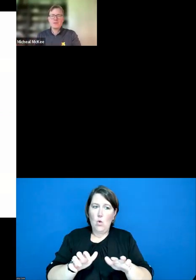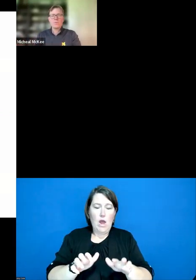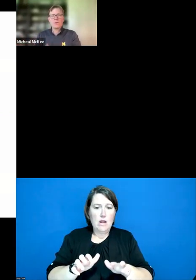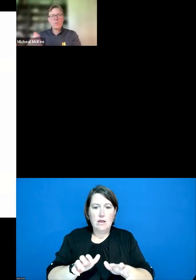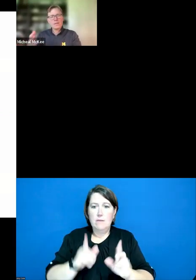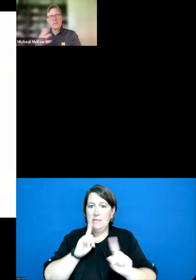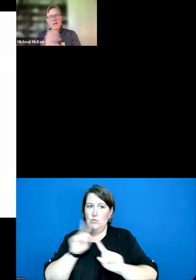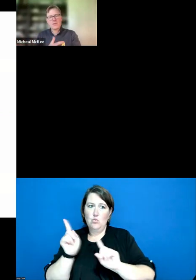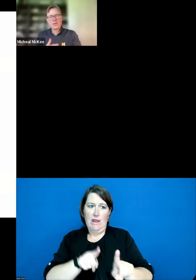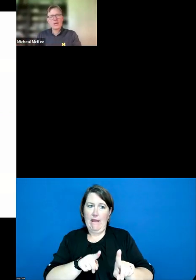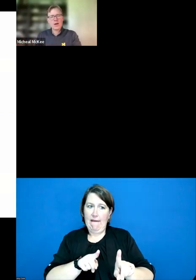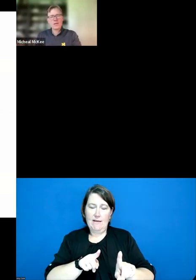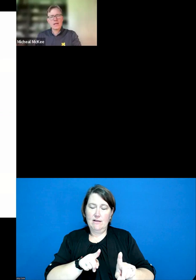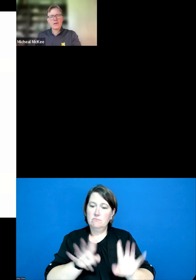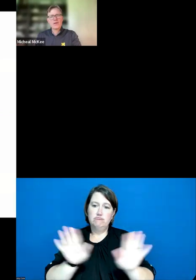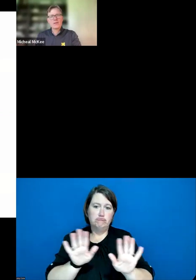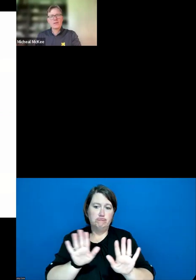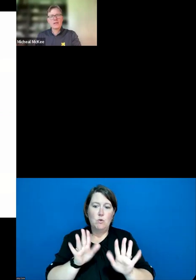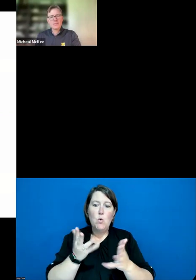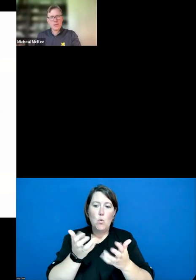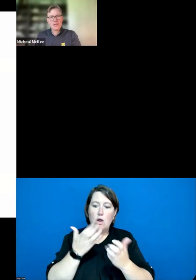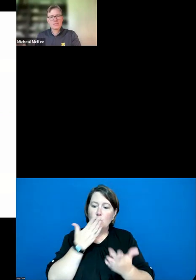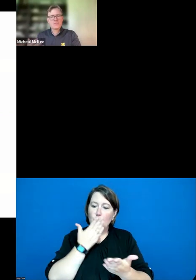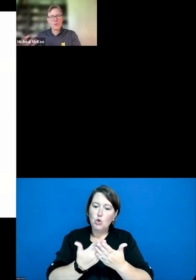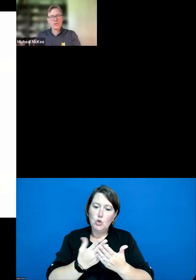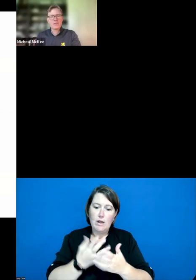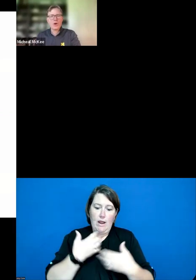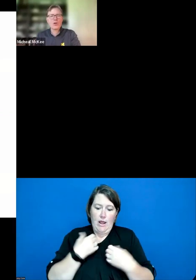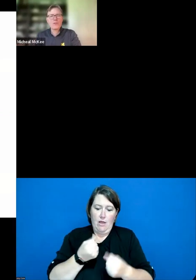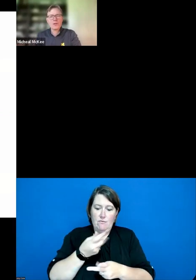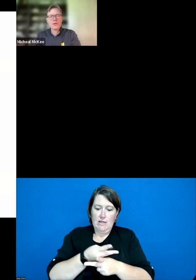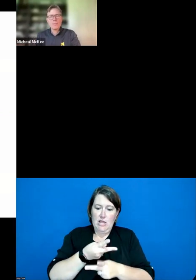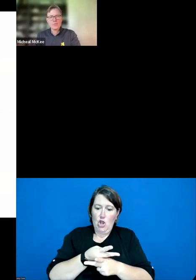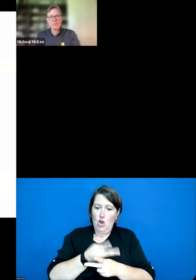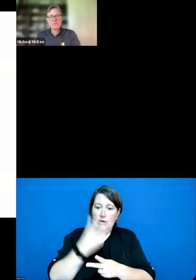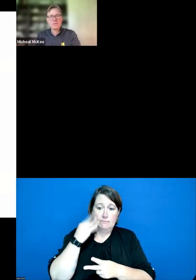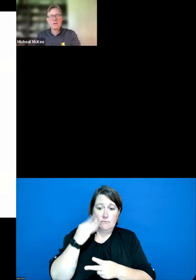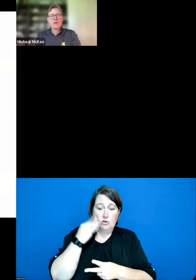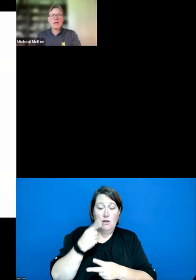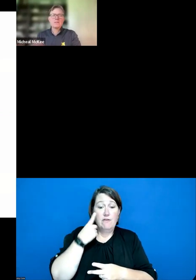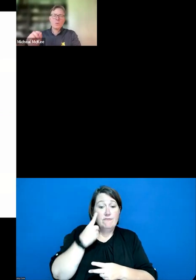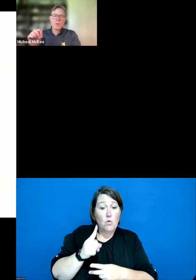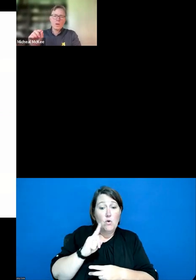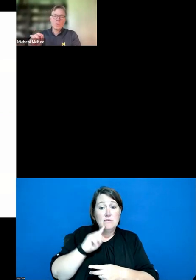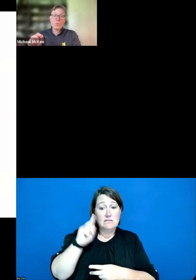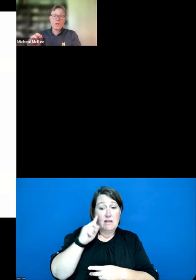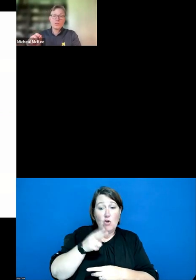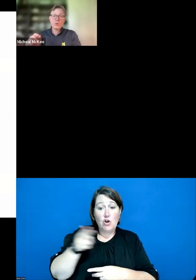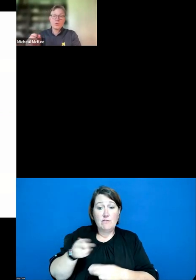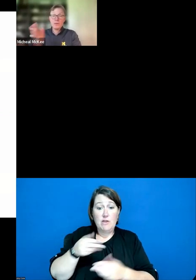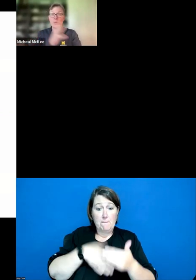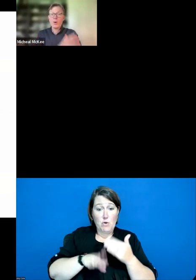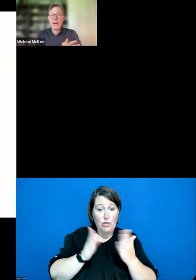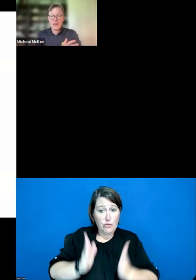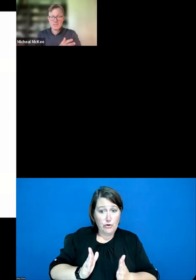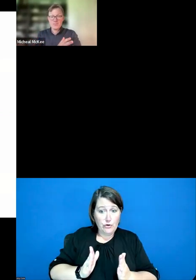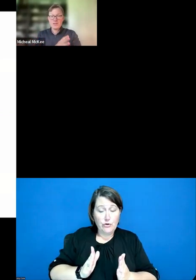We want to have a good health care experience for our Davor heart of peer in birth eros. And so what we want to do is be proactive,